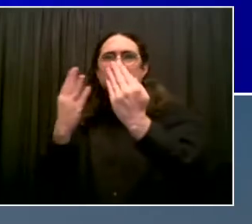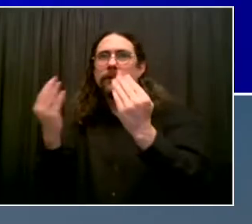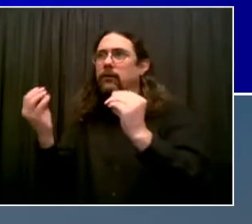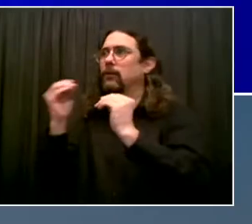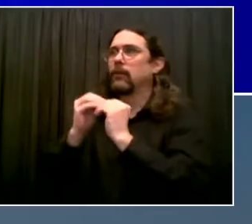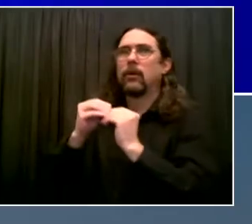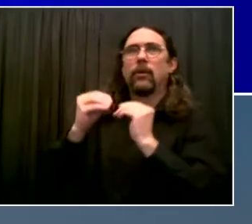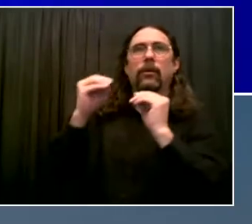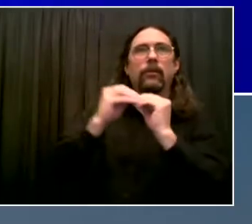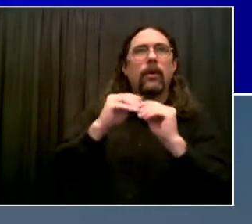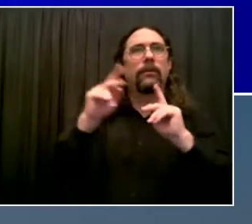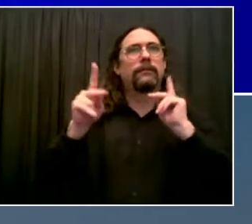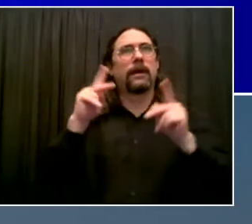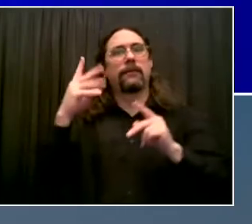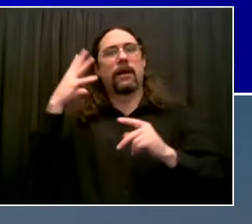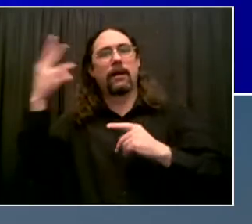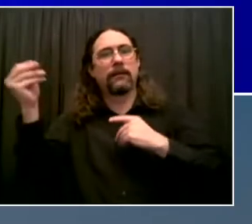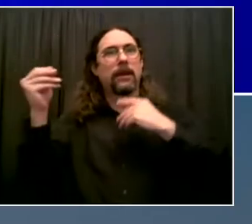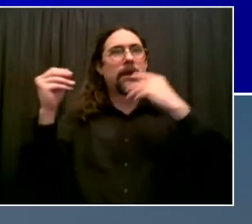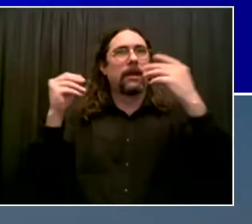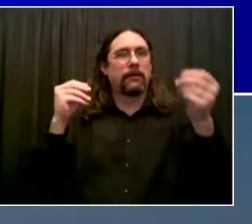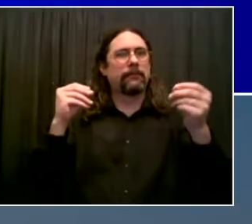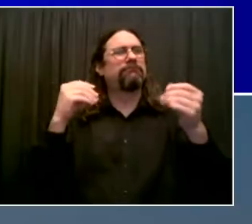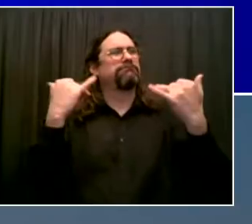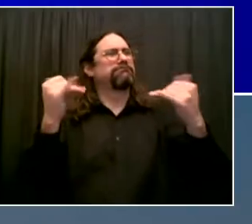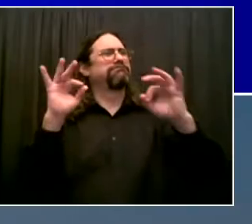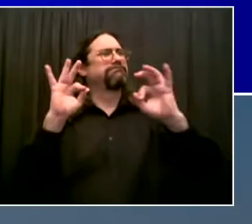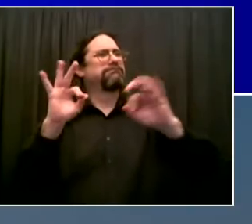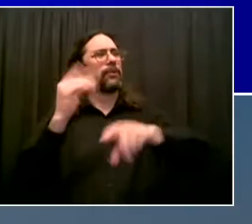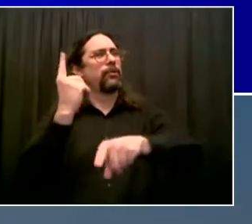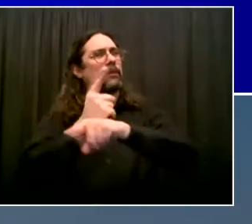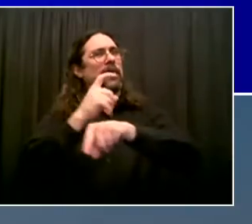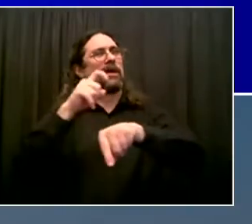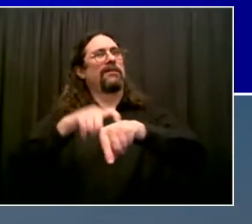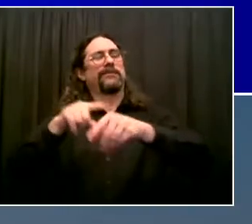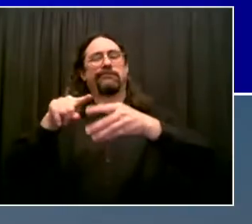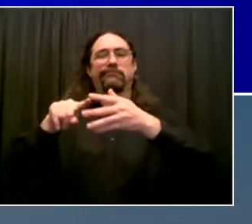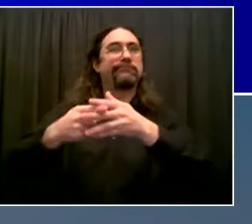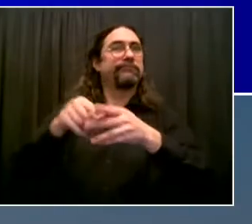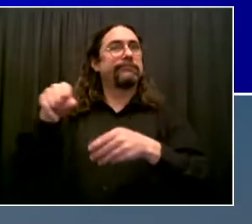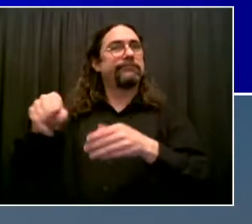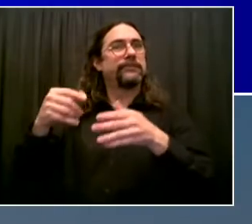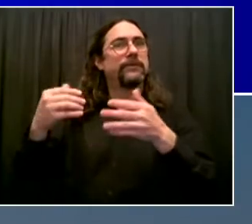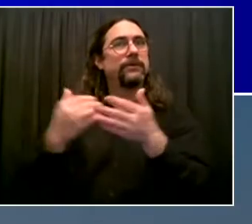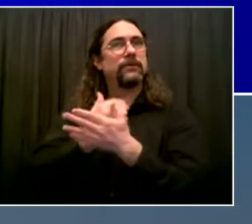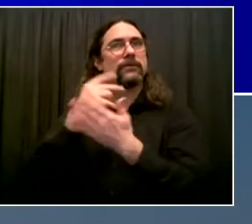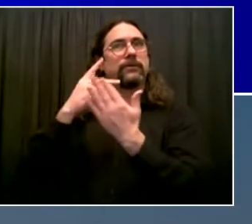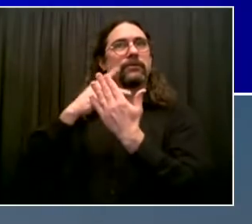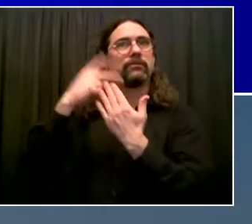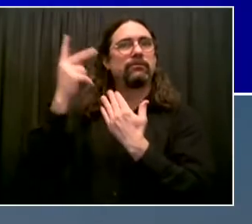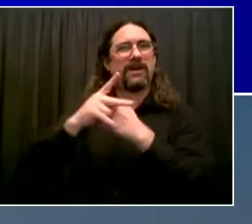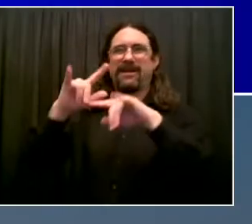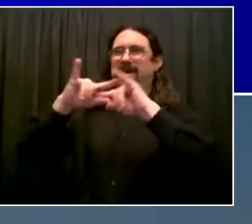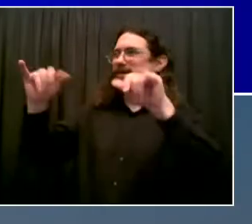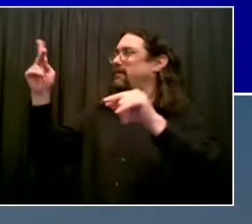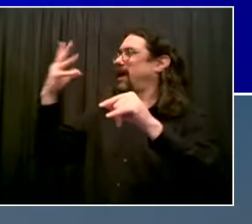OVER YOU SEE JOBS COMING BACK.